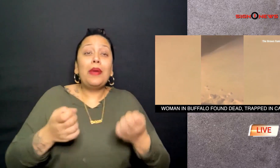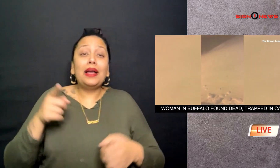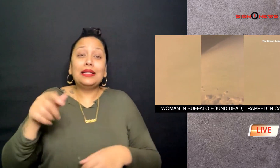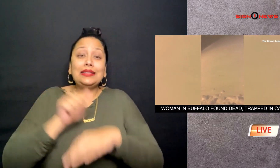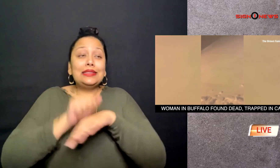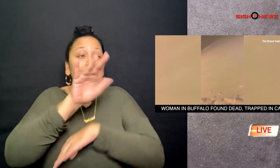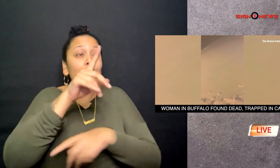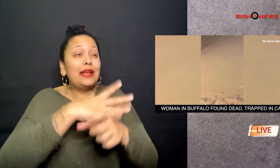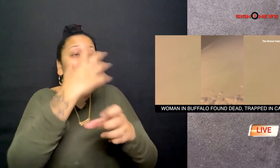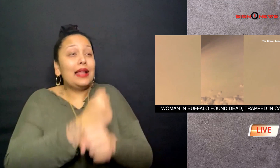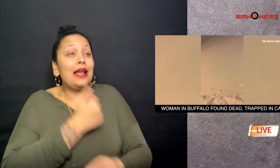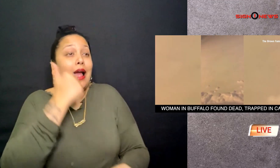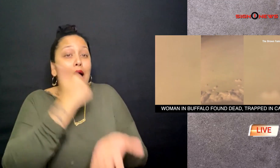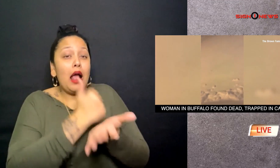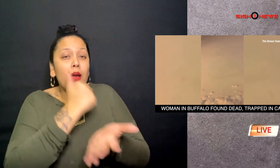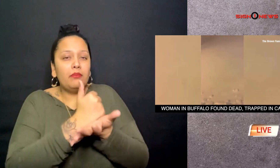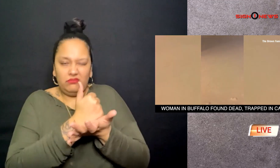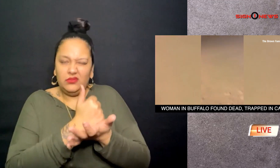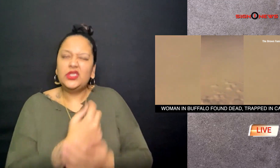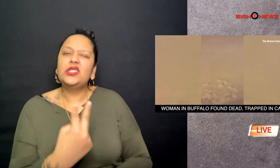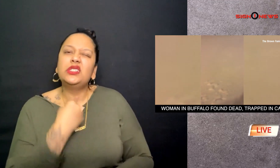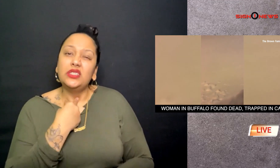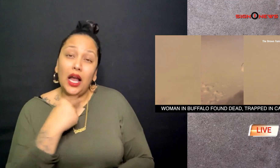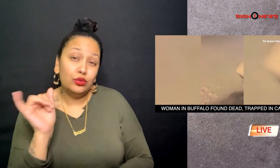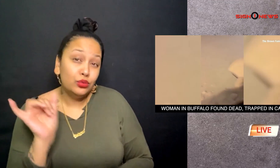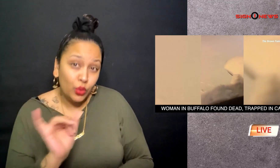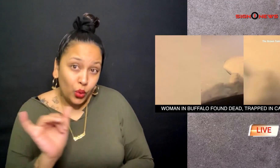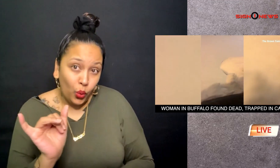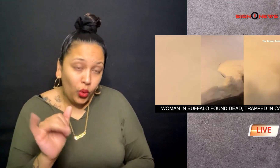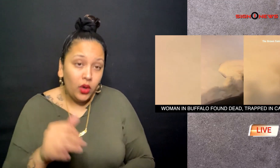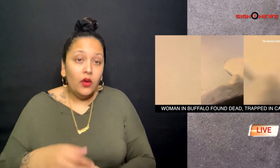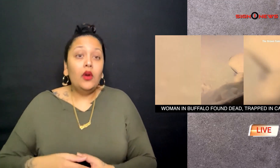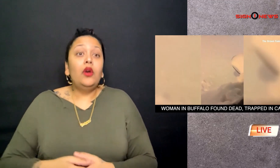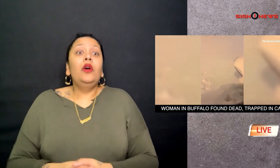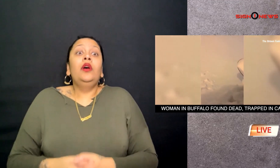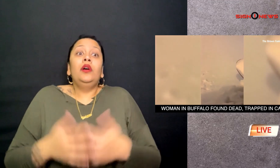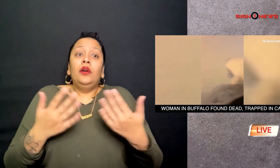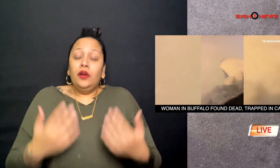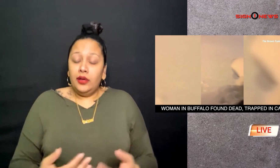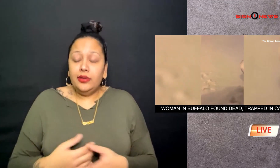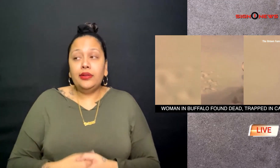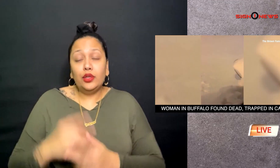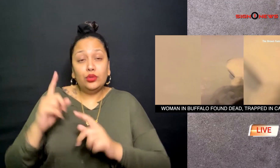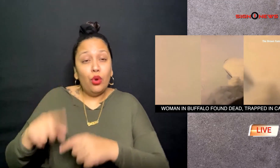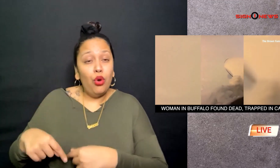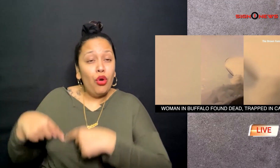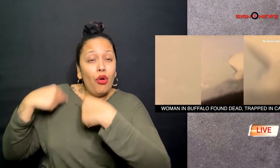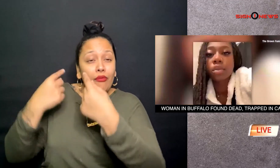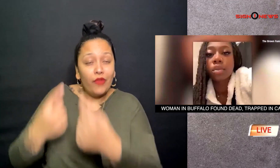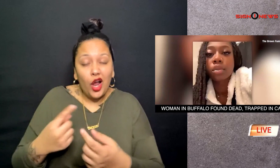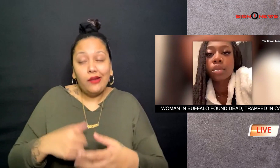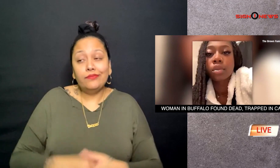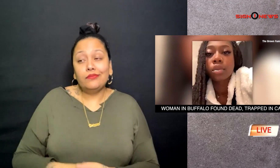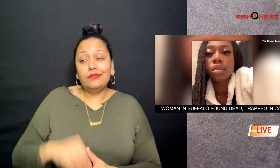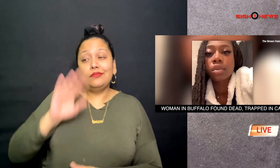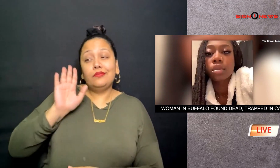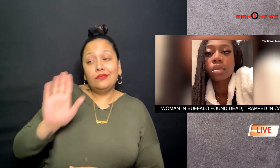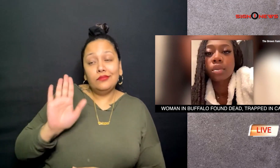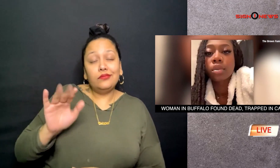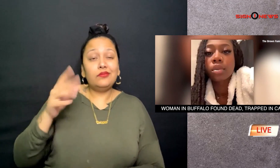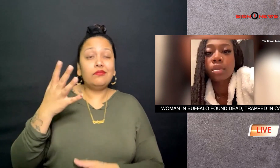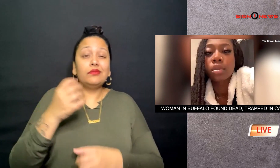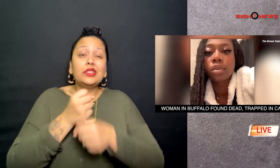they also say the equipment they sent to help also got stuck so far Steele's cause of death